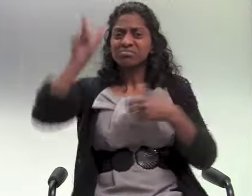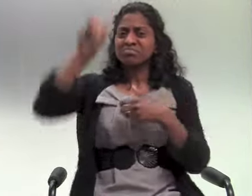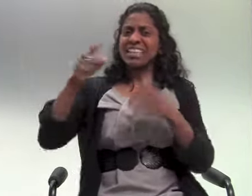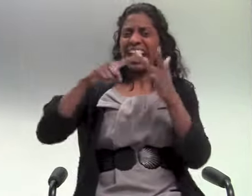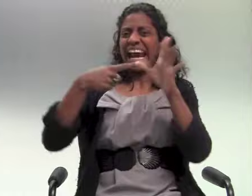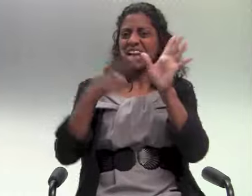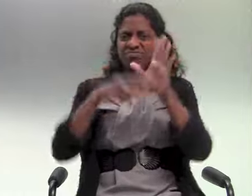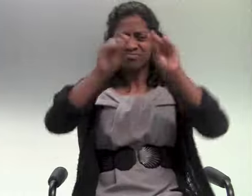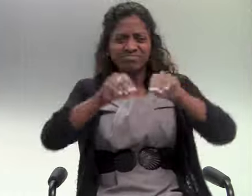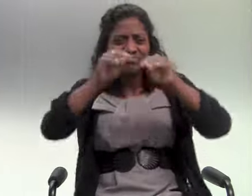called 'Goat and Monkey'.